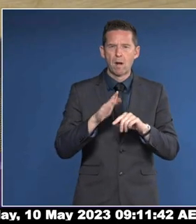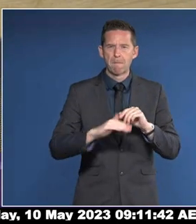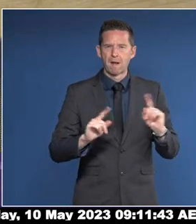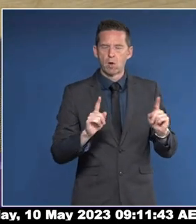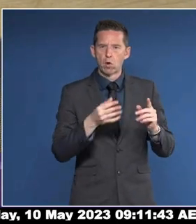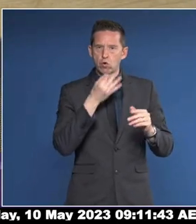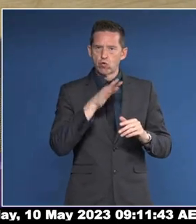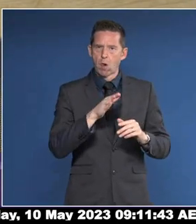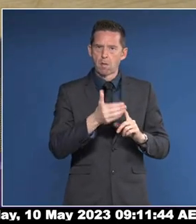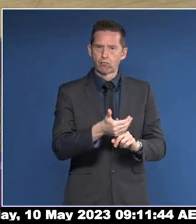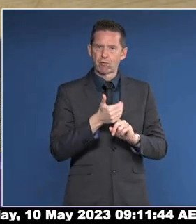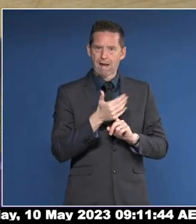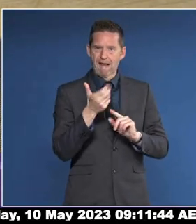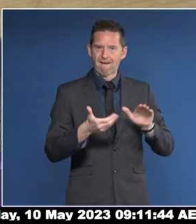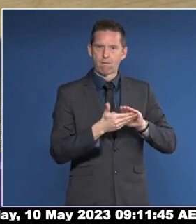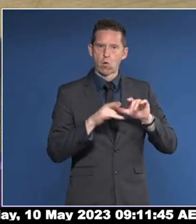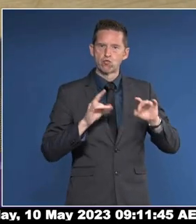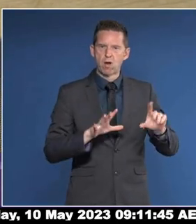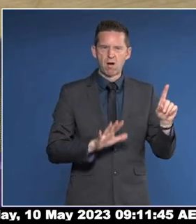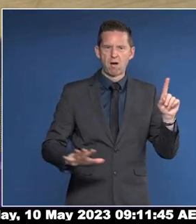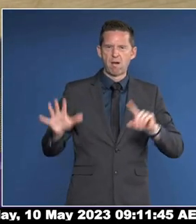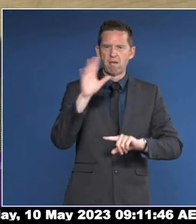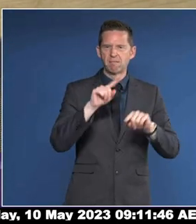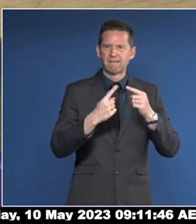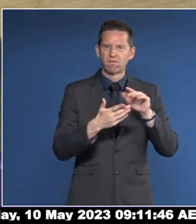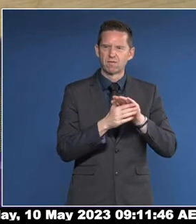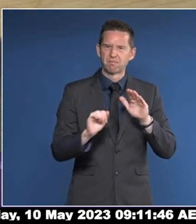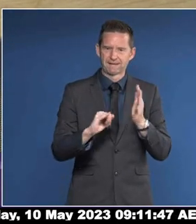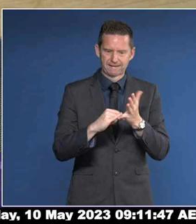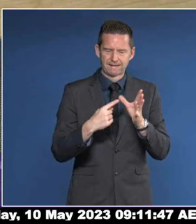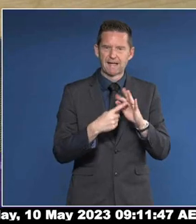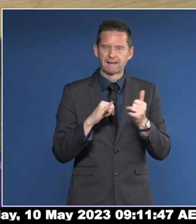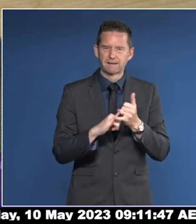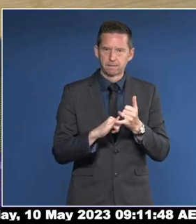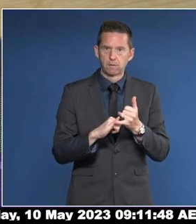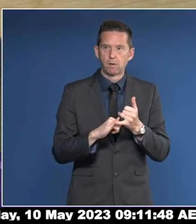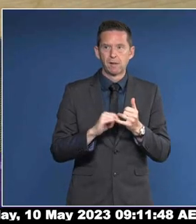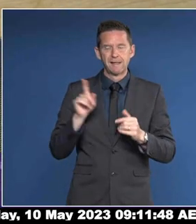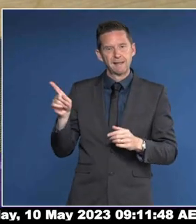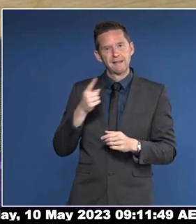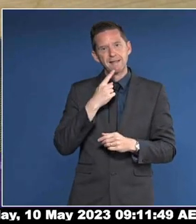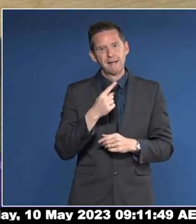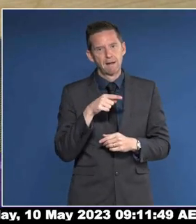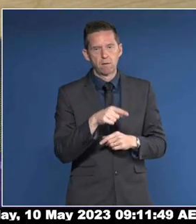in Australia's States and Territories as focused on something described as tertiary child protection.